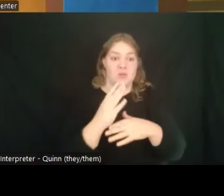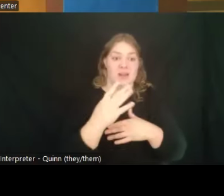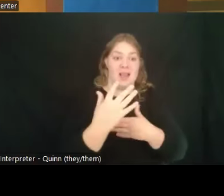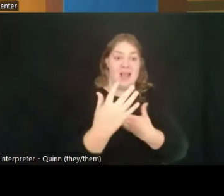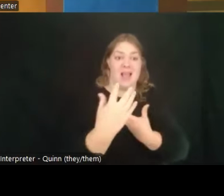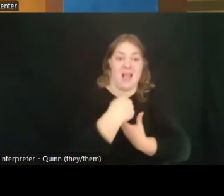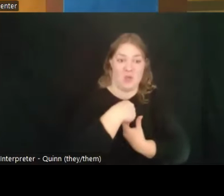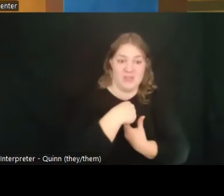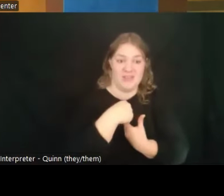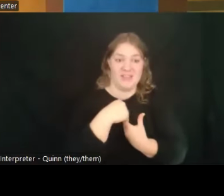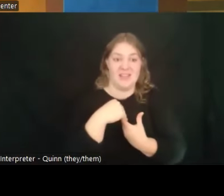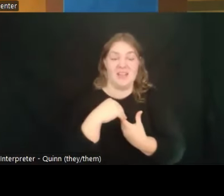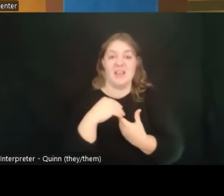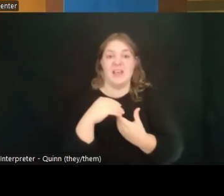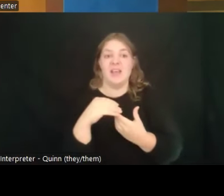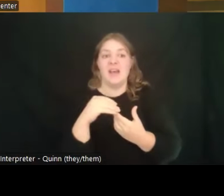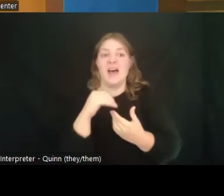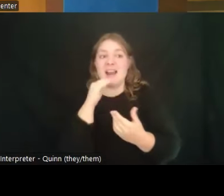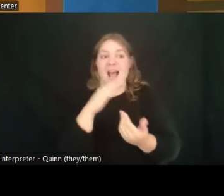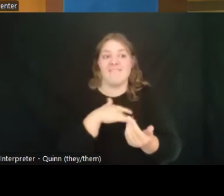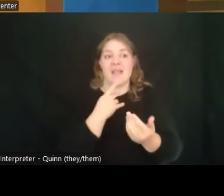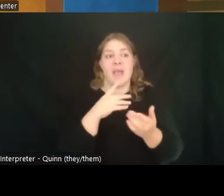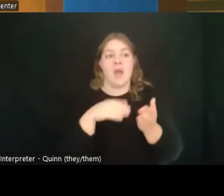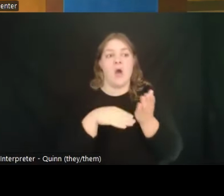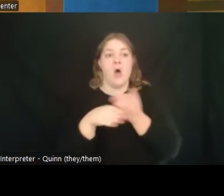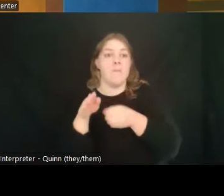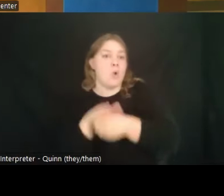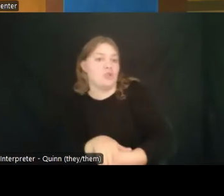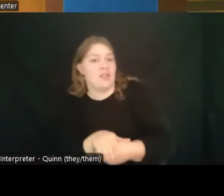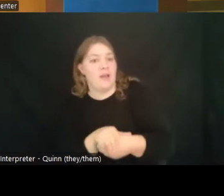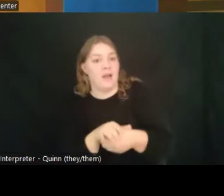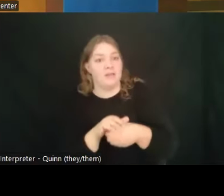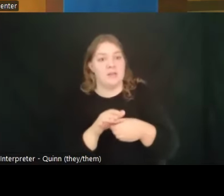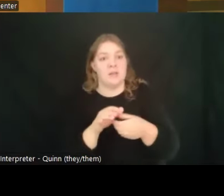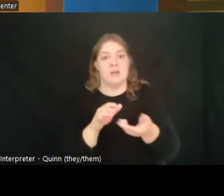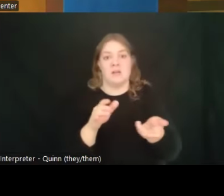sure that we're not feeling marginalized or we're not feeling supported and ultimately